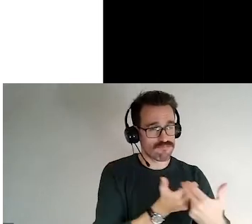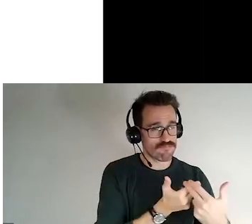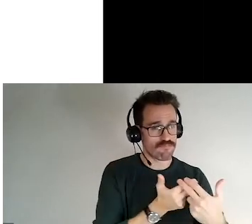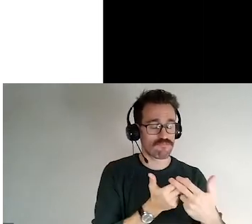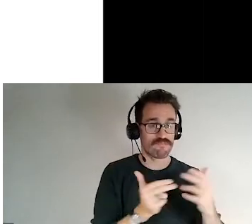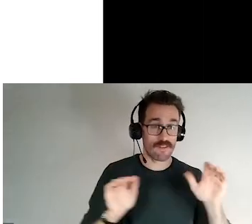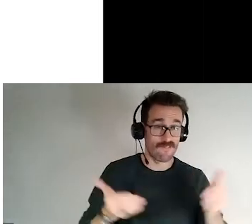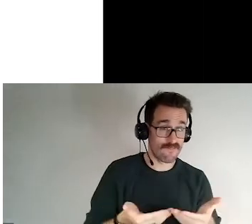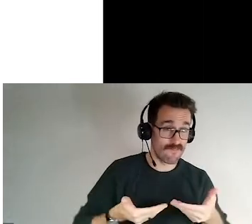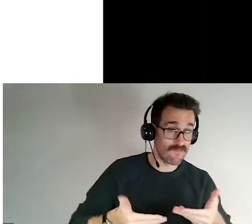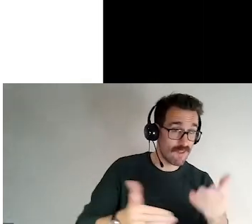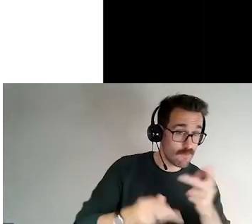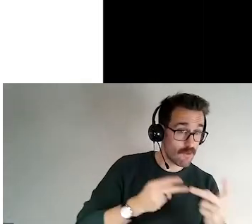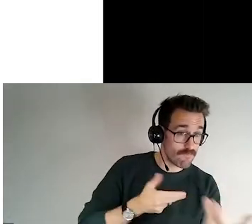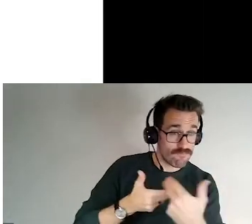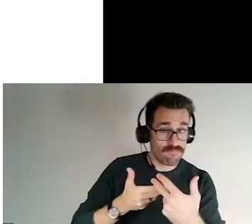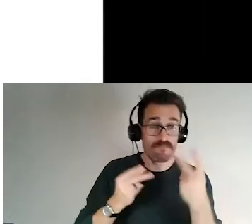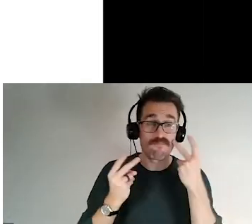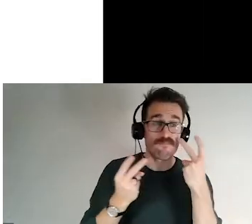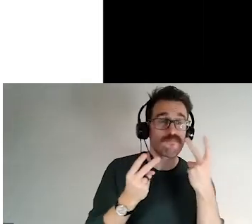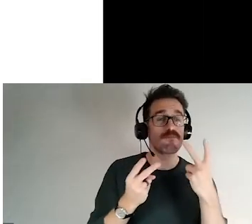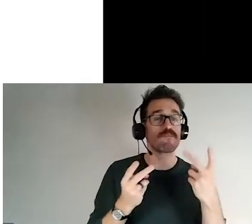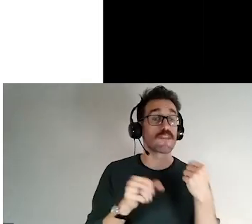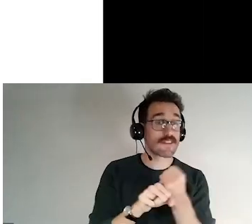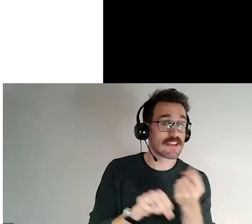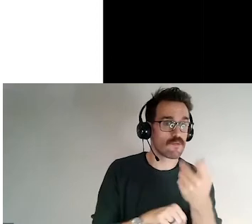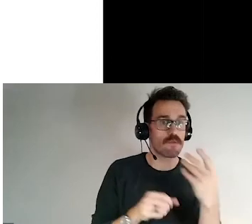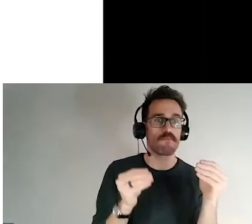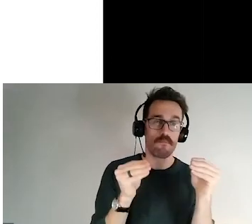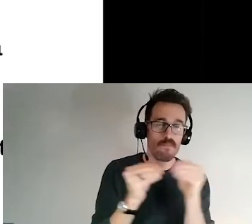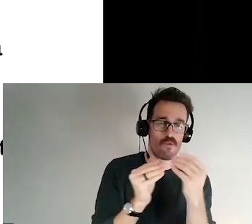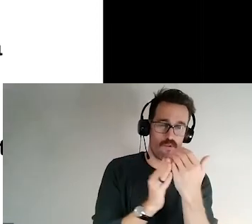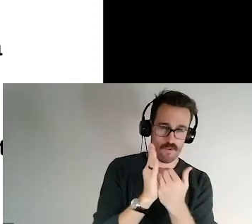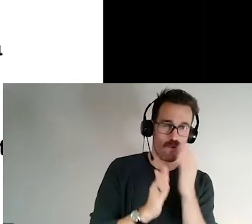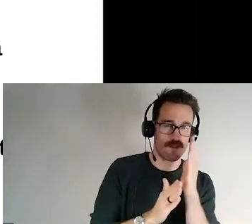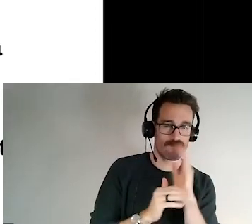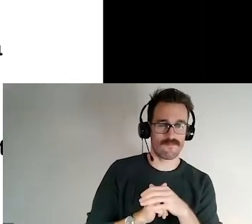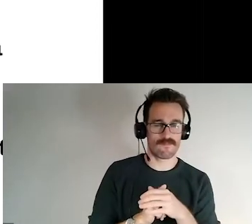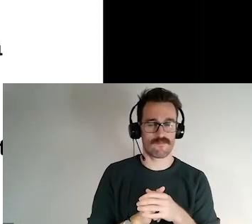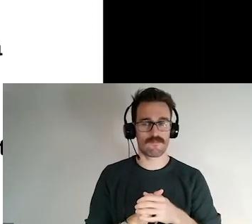coming in the new year so keep keep an eye out on what's going on with Realize. The Revamped